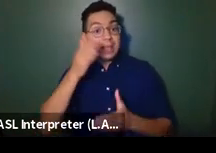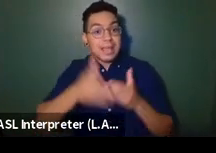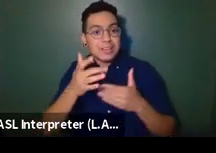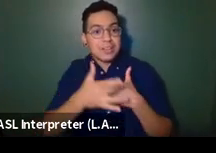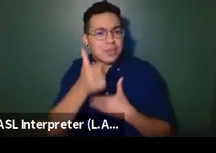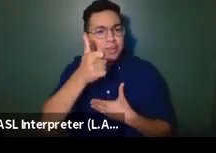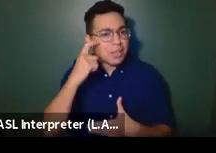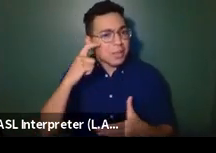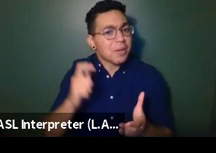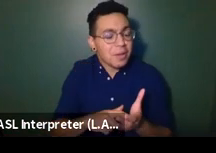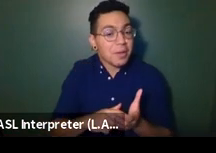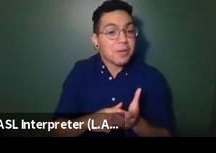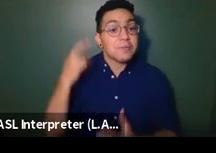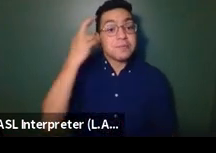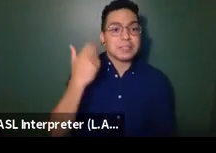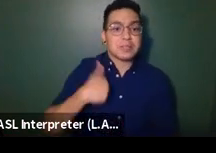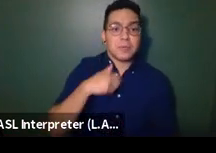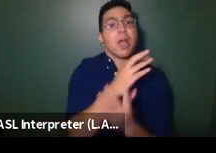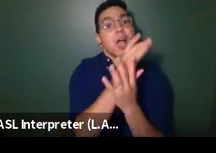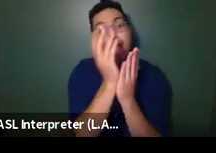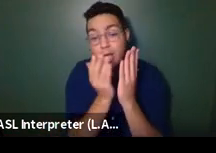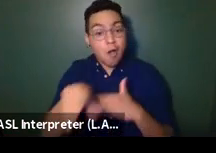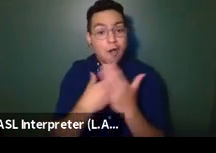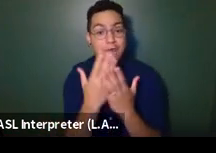ESD 189 - Amy Colburn: Some of that where we we did get through the all of the content that we wanted to get to, but